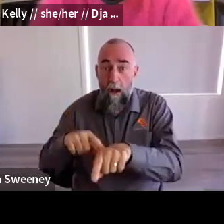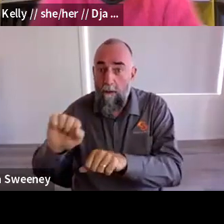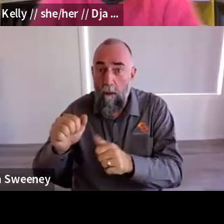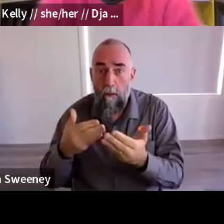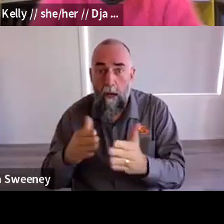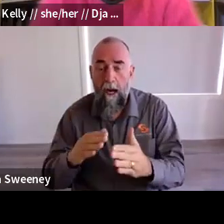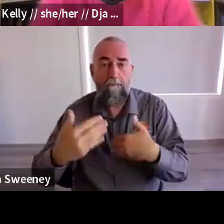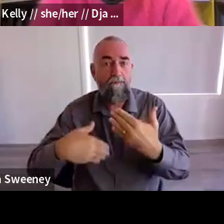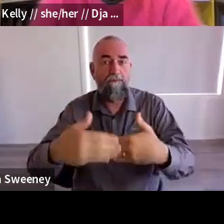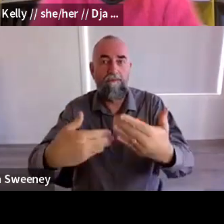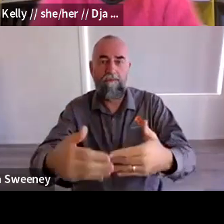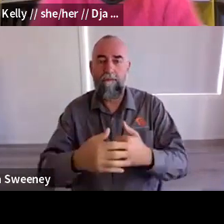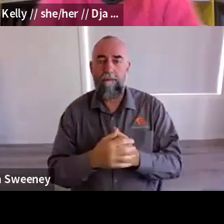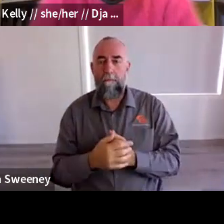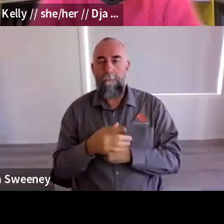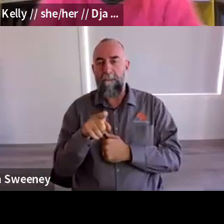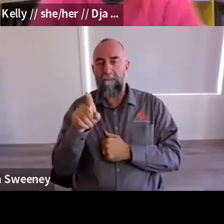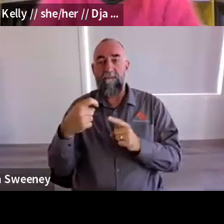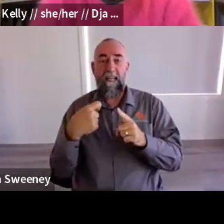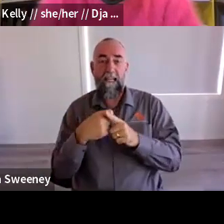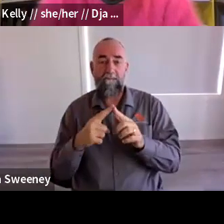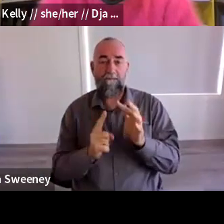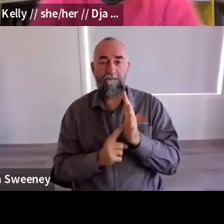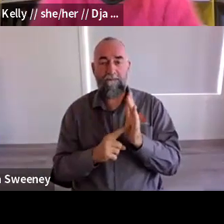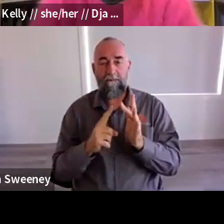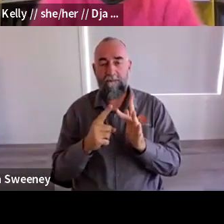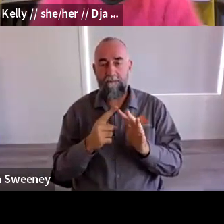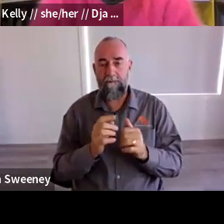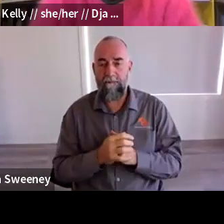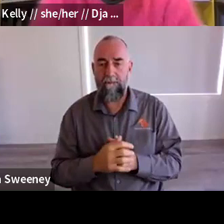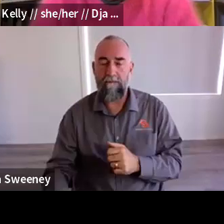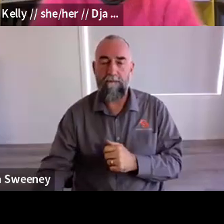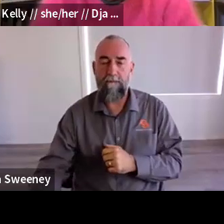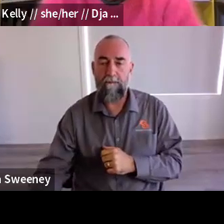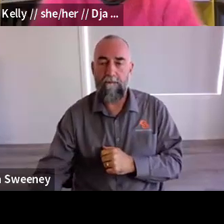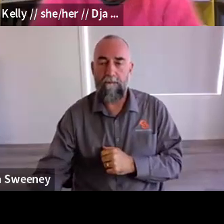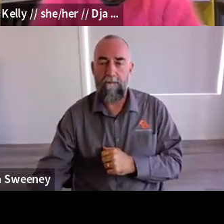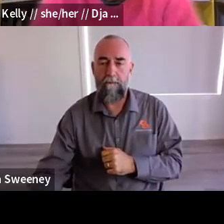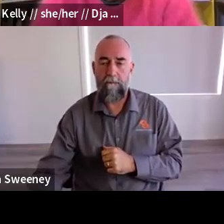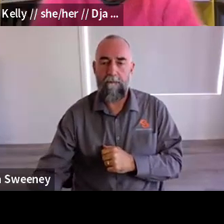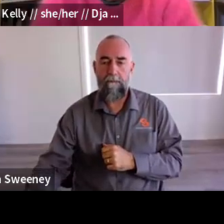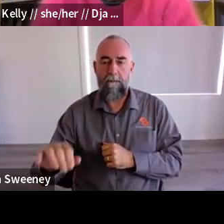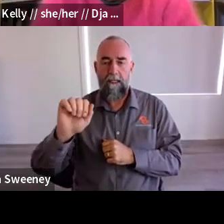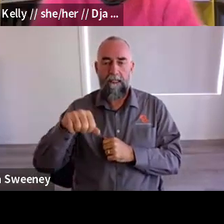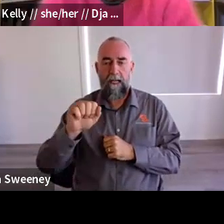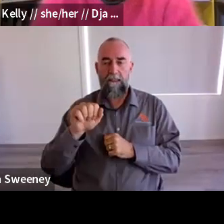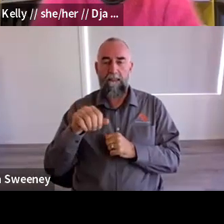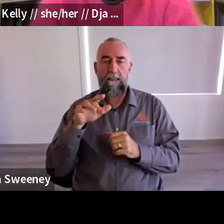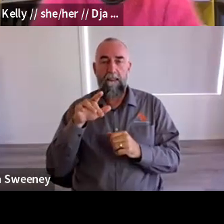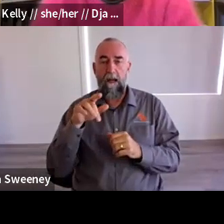like this before. And maybe there's support there or guidance. But yeah, thank you, Alex, that's a great one. I will hand over to Kelli now.